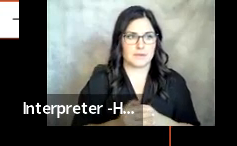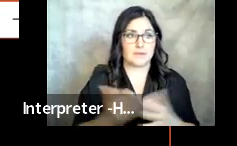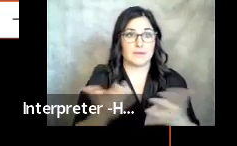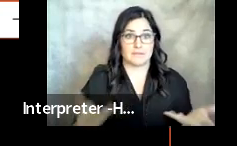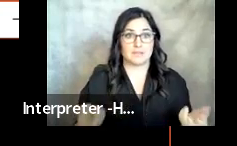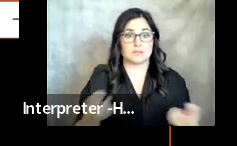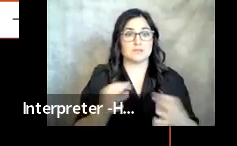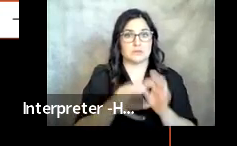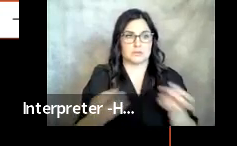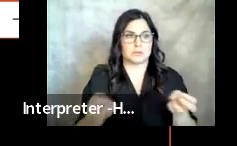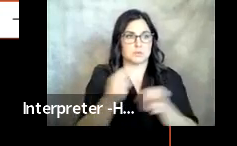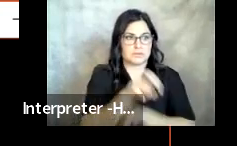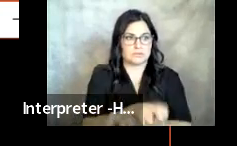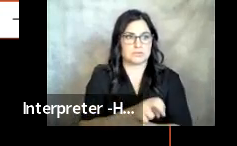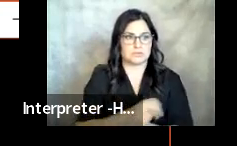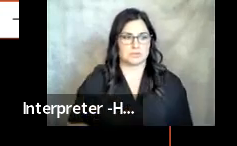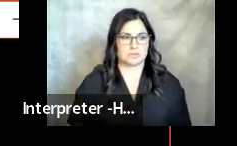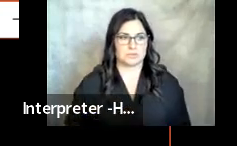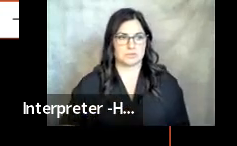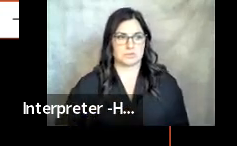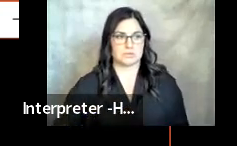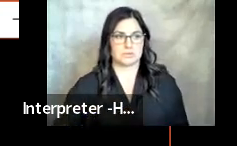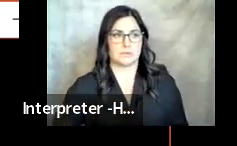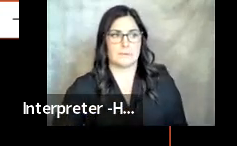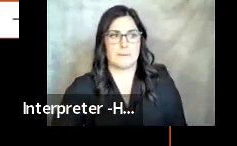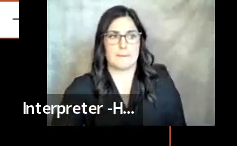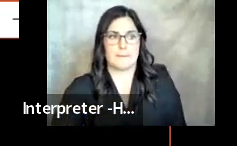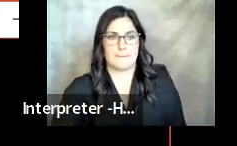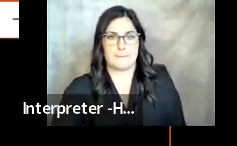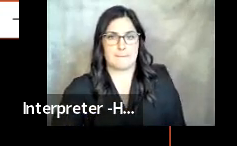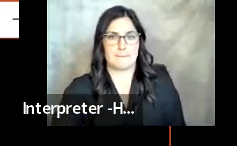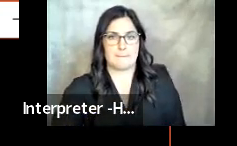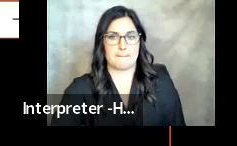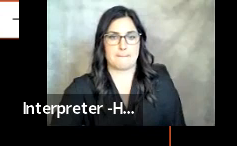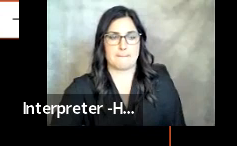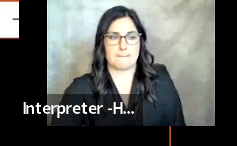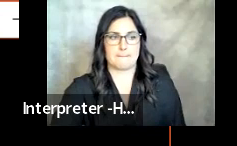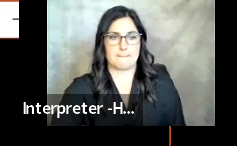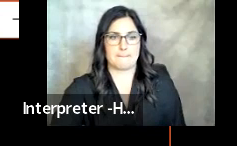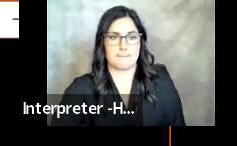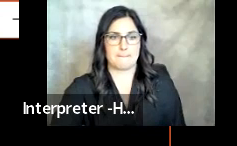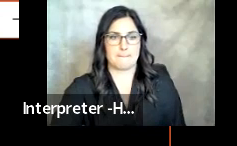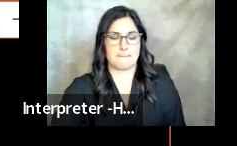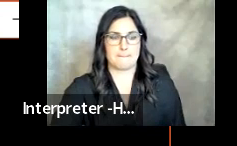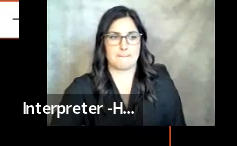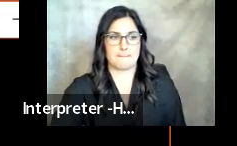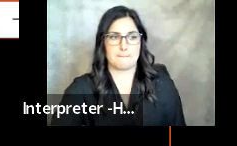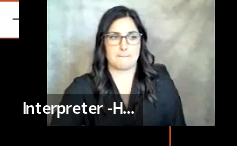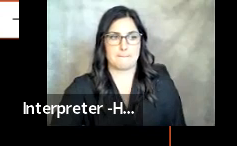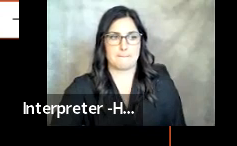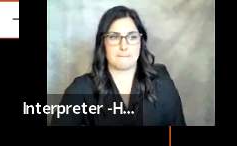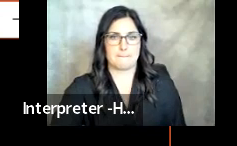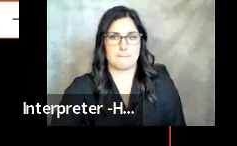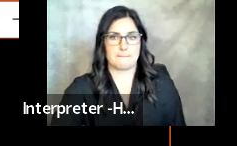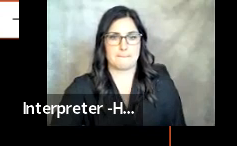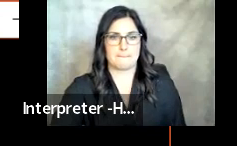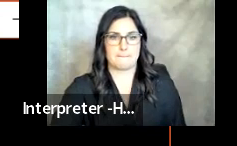Based on these three things, but you can deny the right to vote based on pretty much anything else.